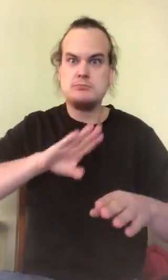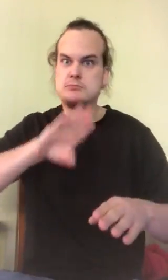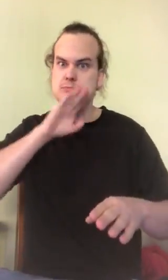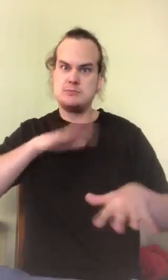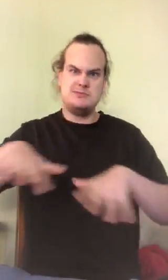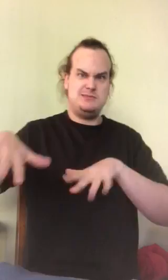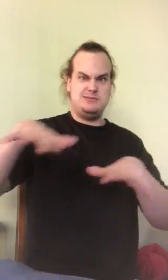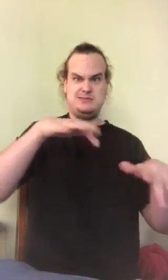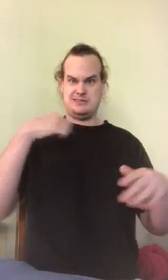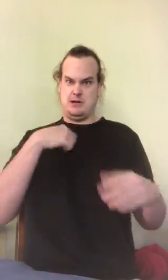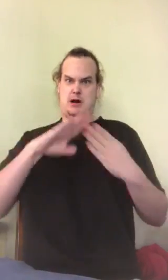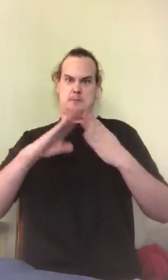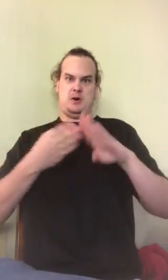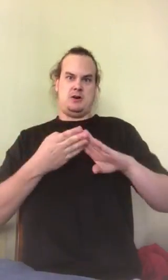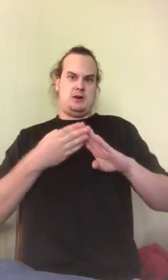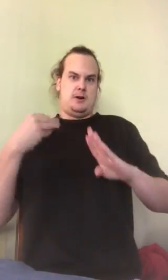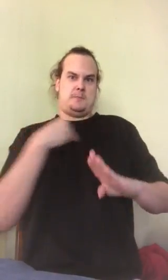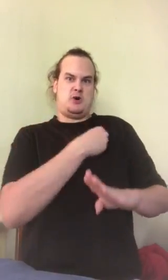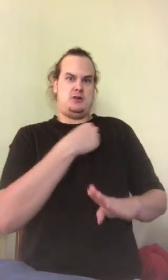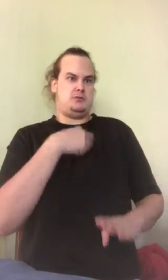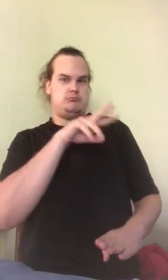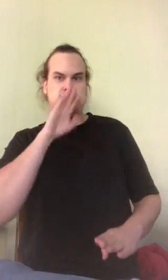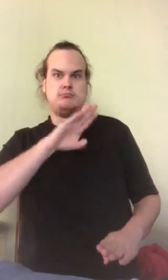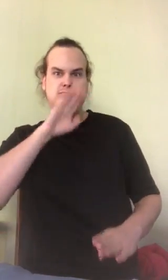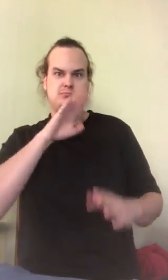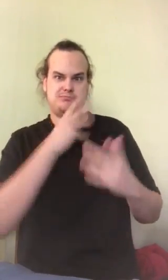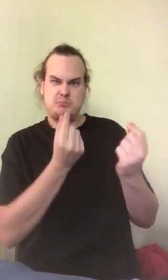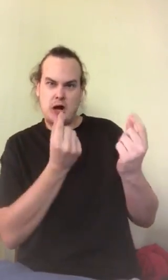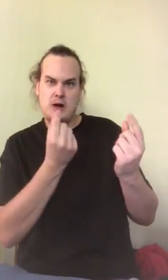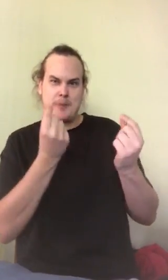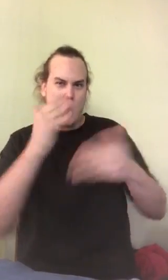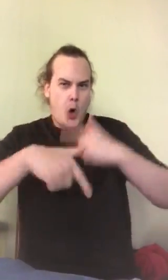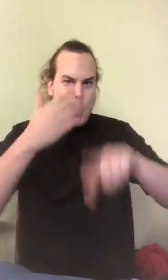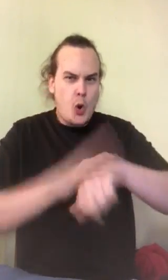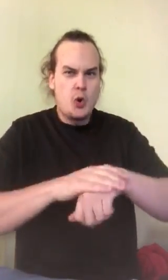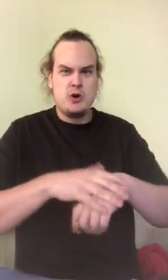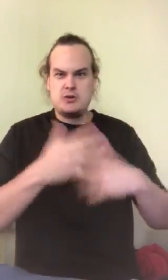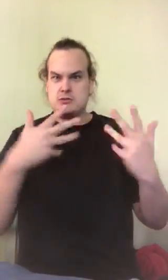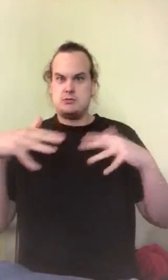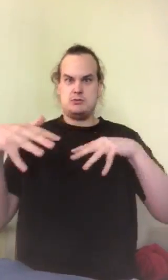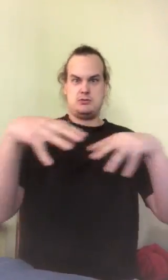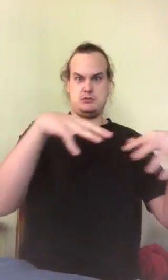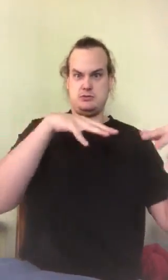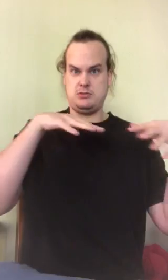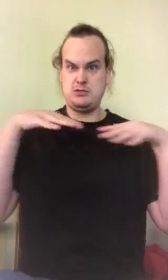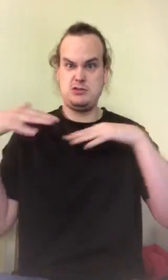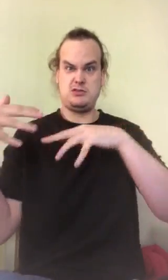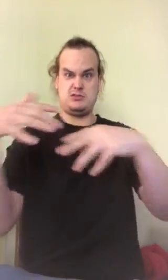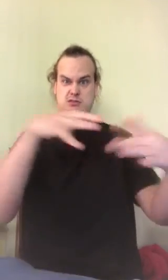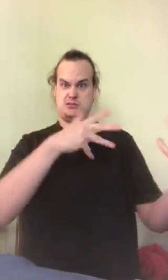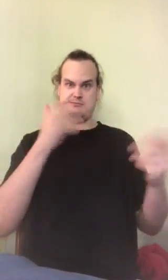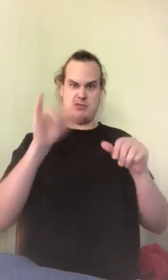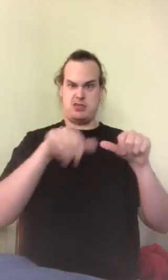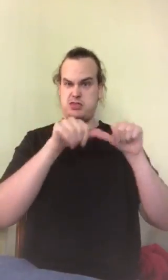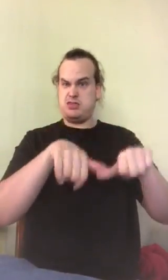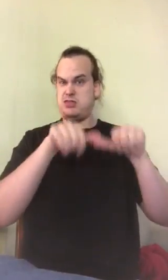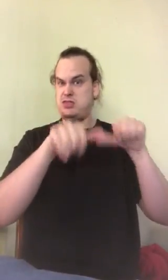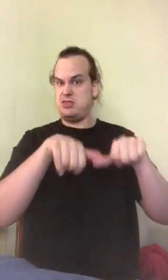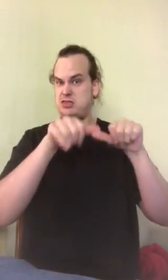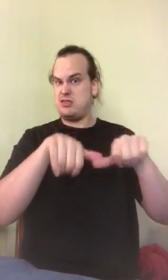Deaf Community is getting furious What is going on? still no details comes out It keep going for long time